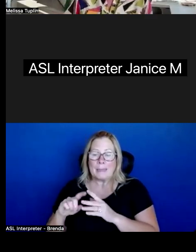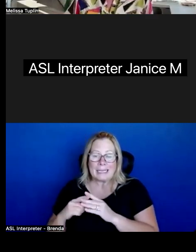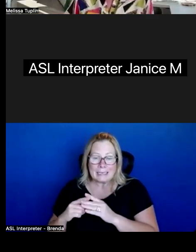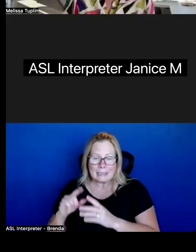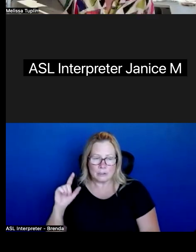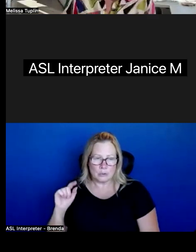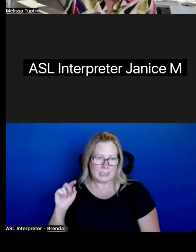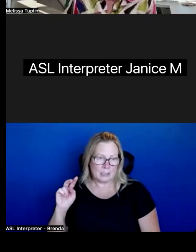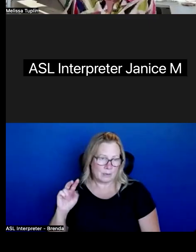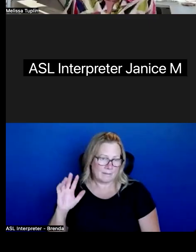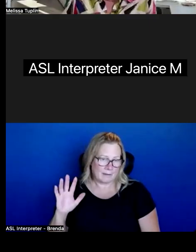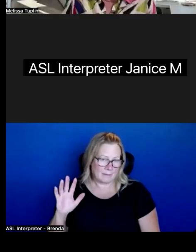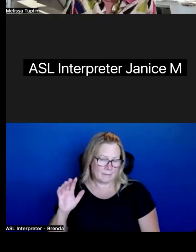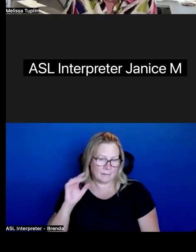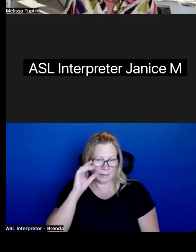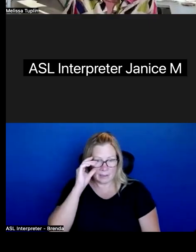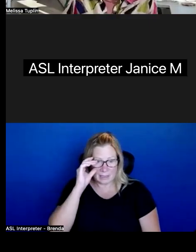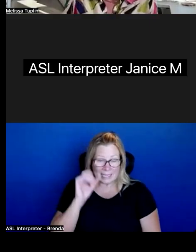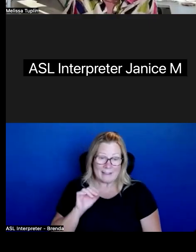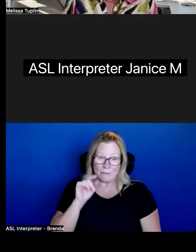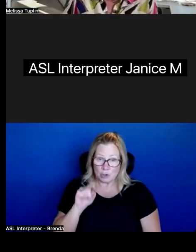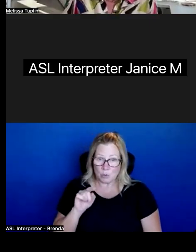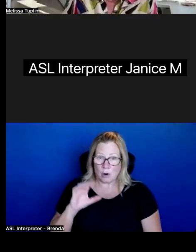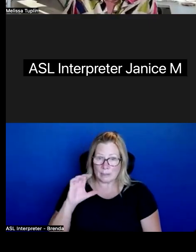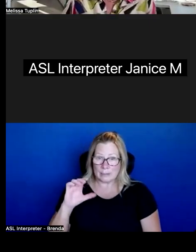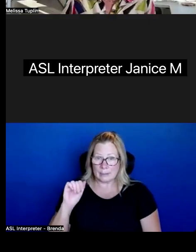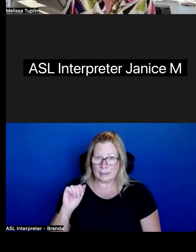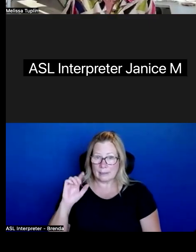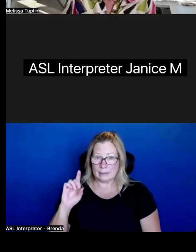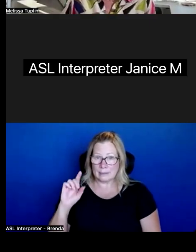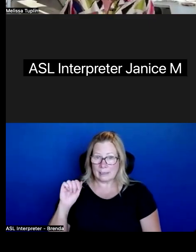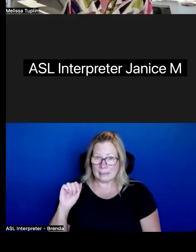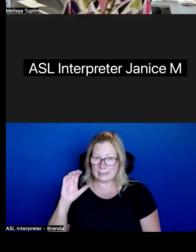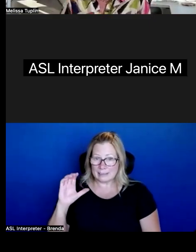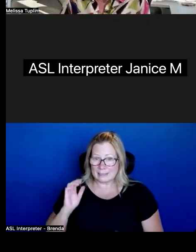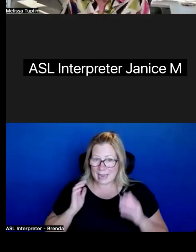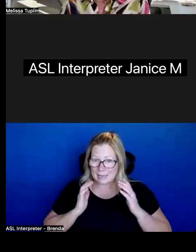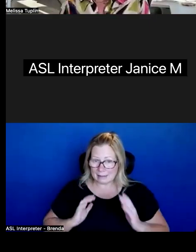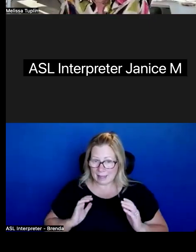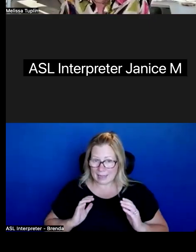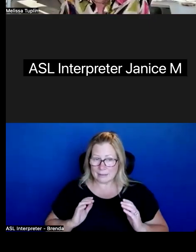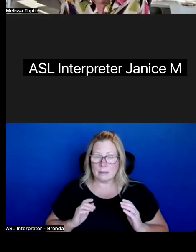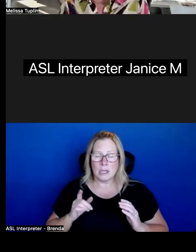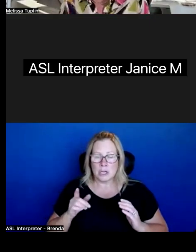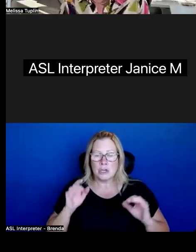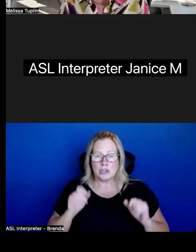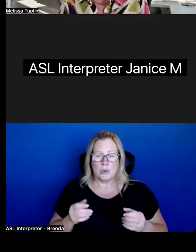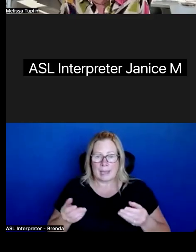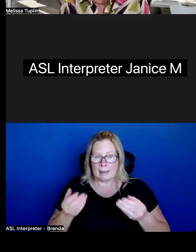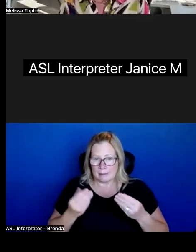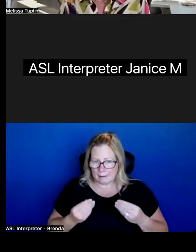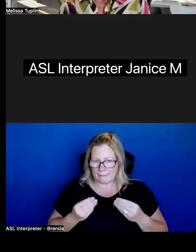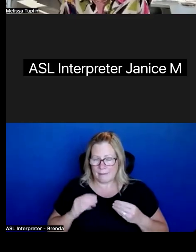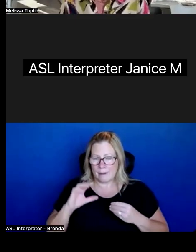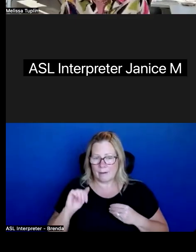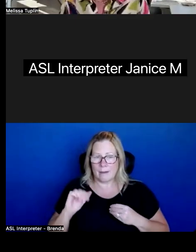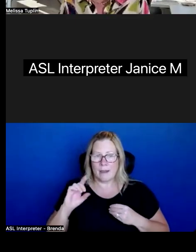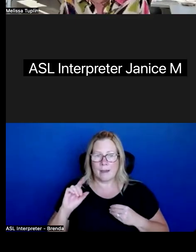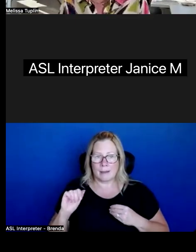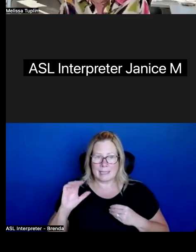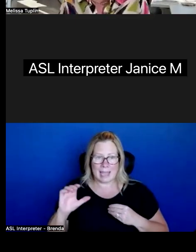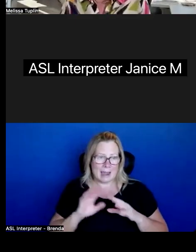If you are a CADAC client, you can submit your CADAC form. You don't have to become a